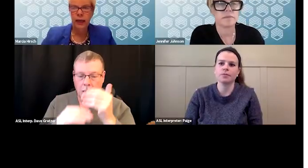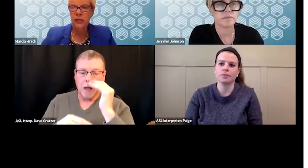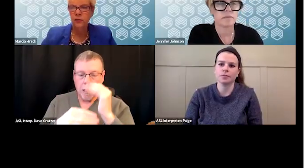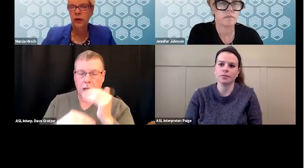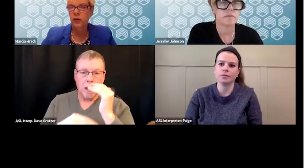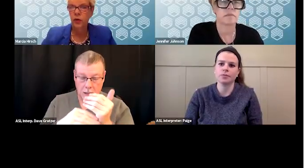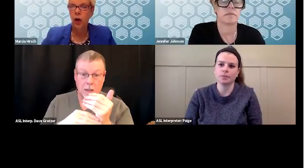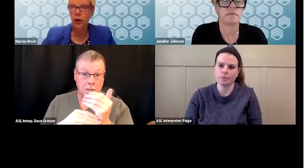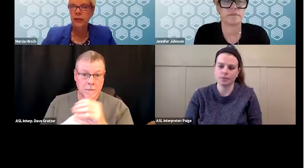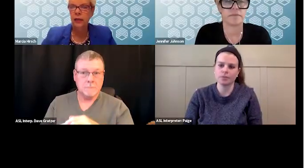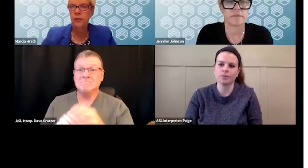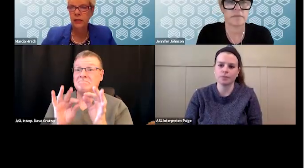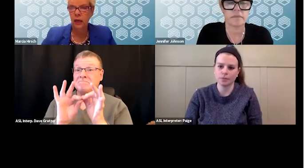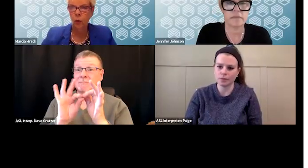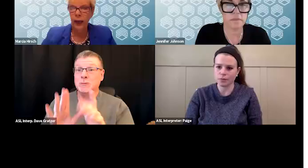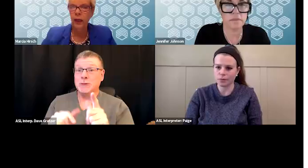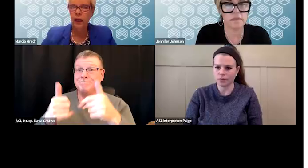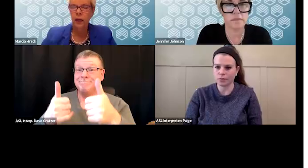He really has a very, very hard time staying awake.